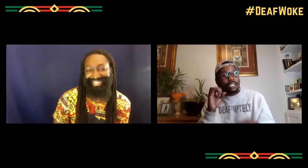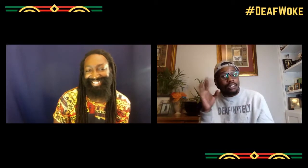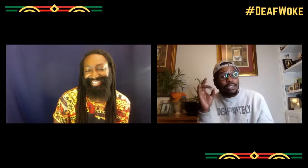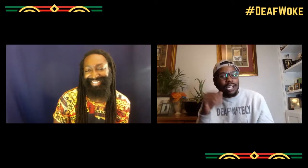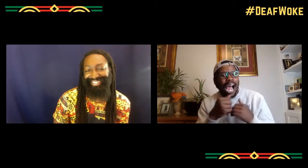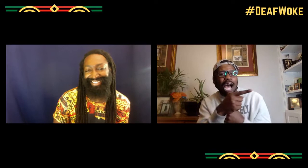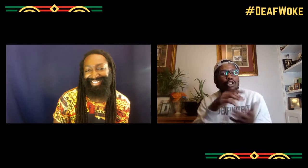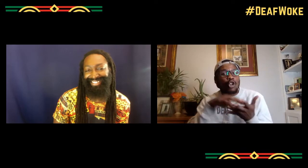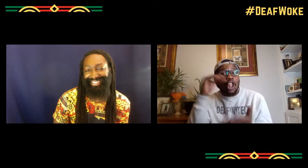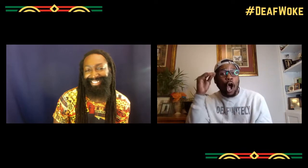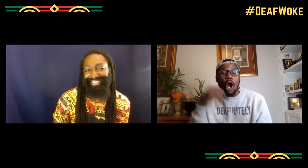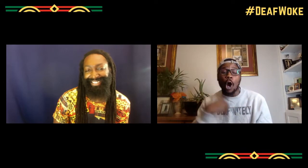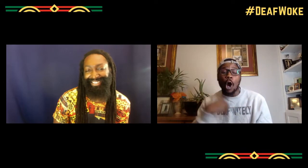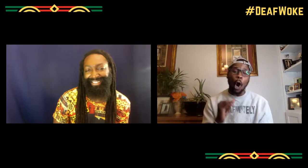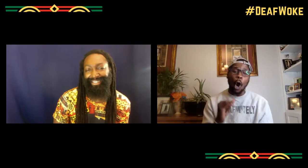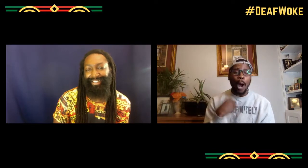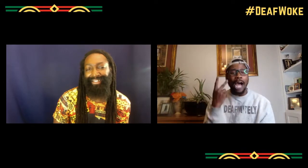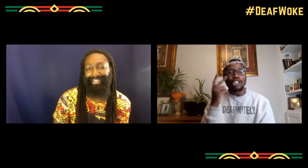that they can be involved in the deaf community.